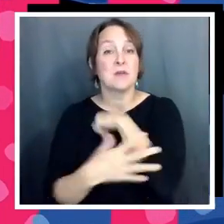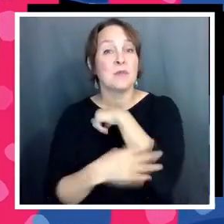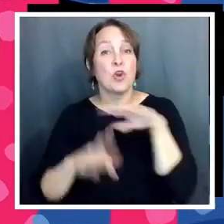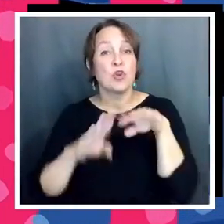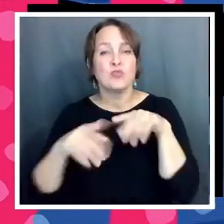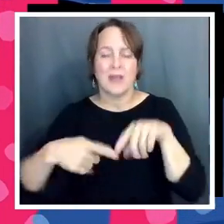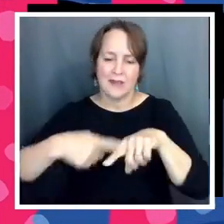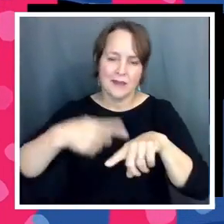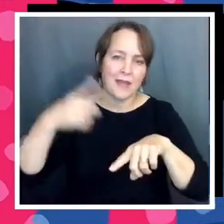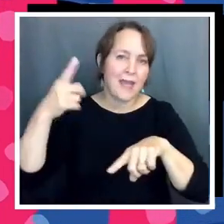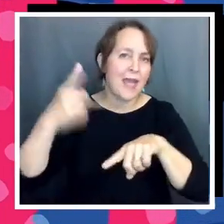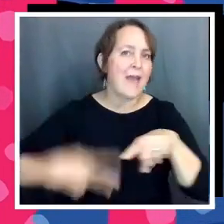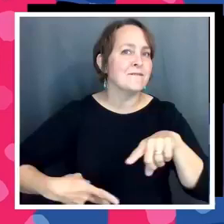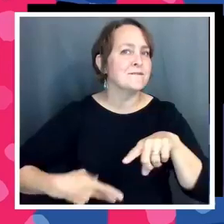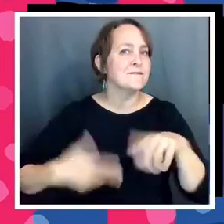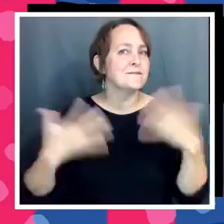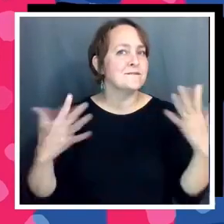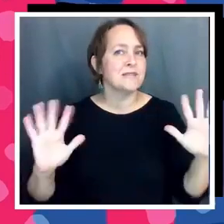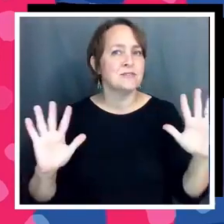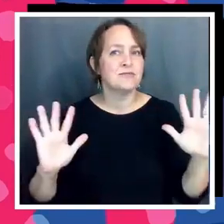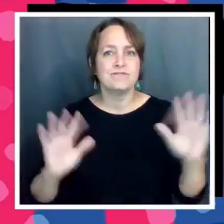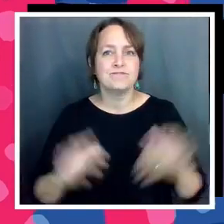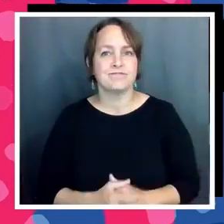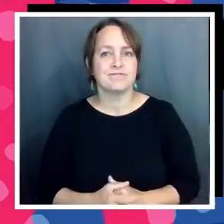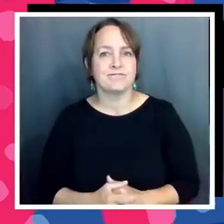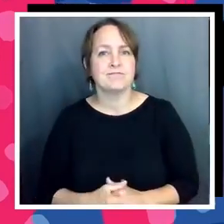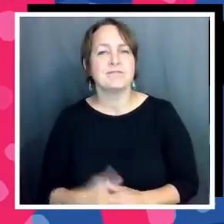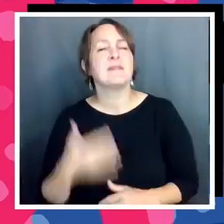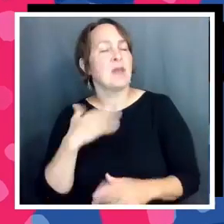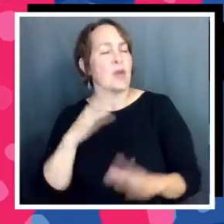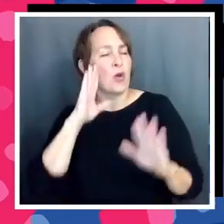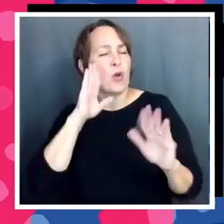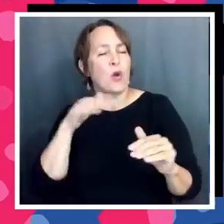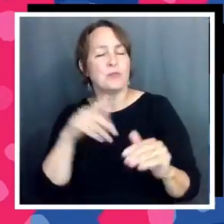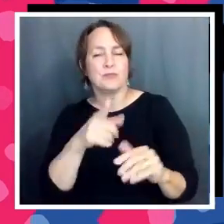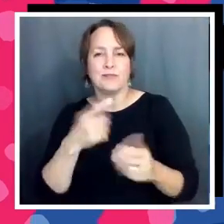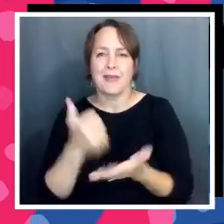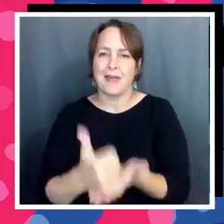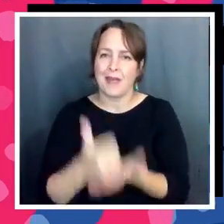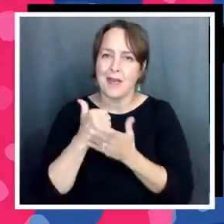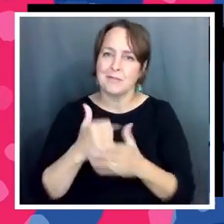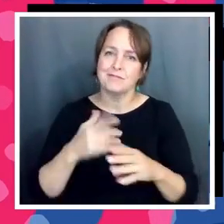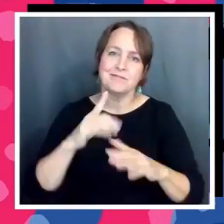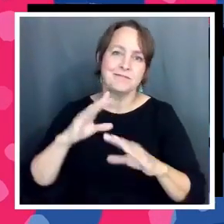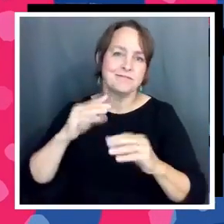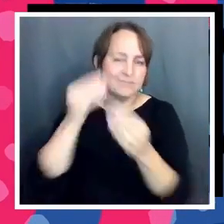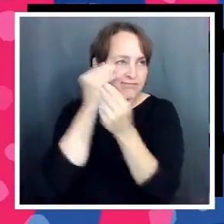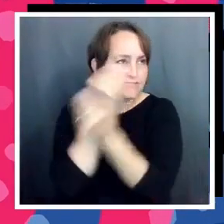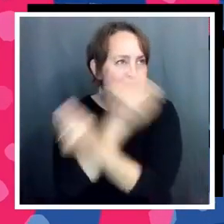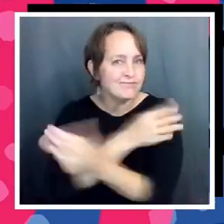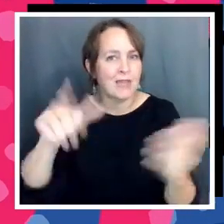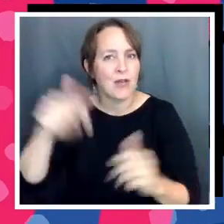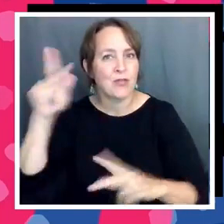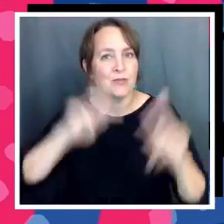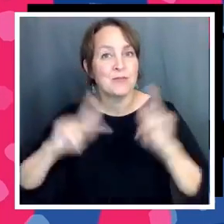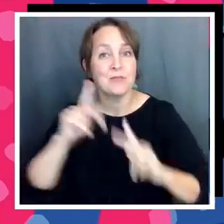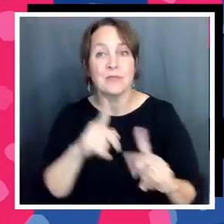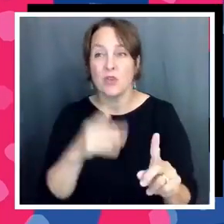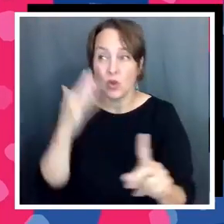IN FACT, EXPERTS BELIEVE IT